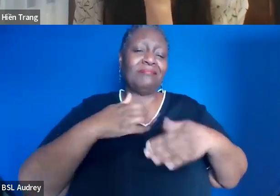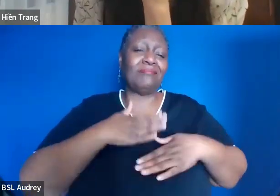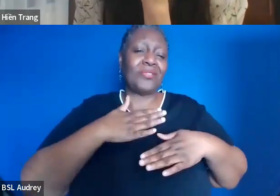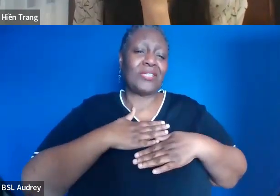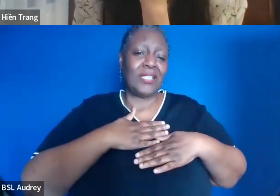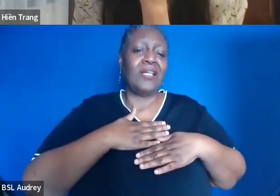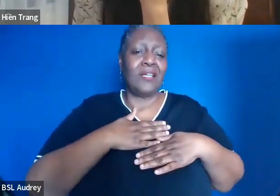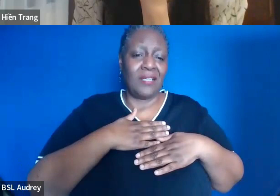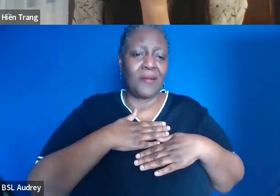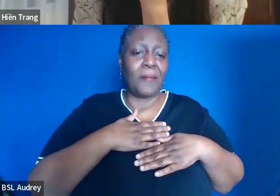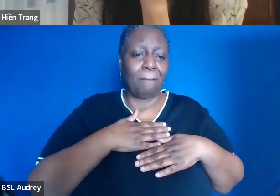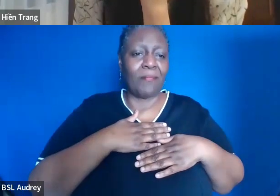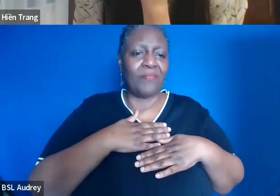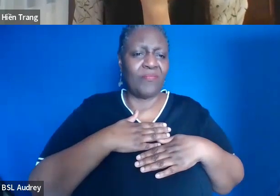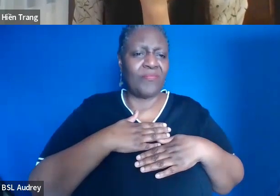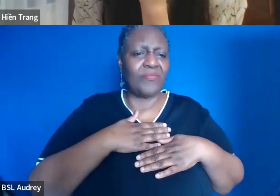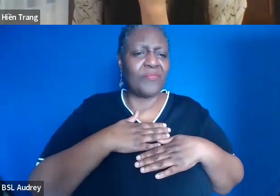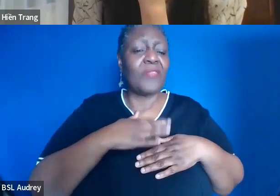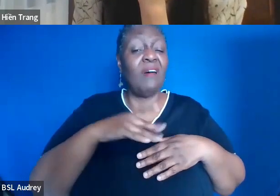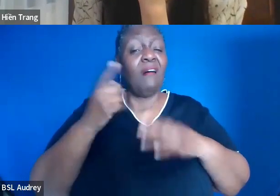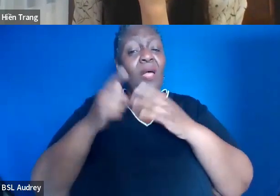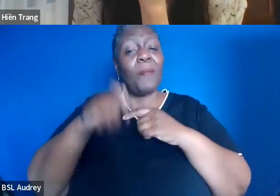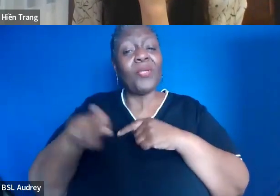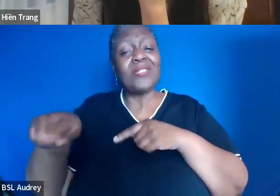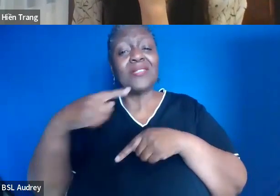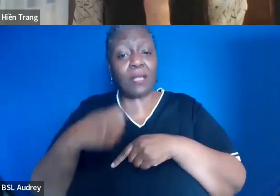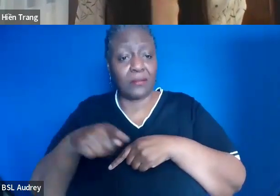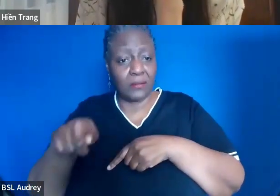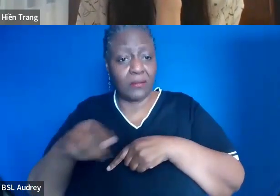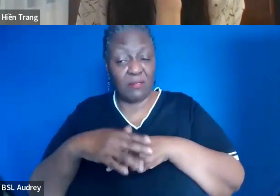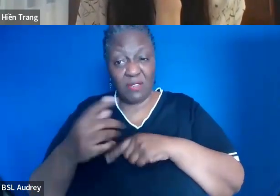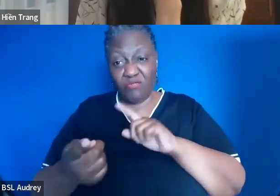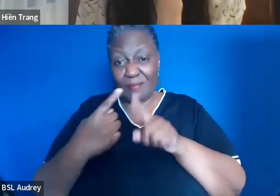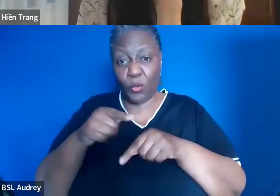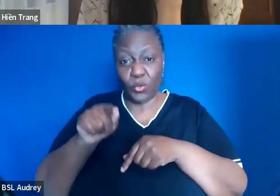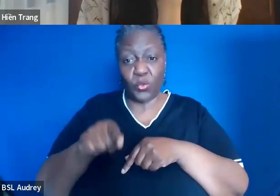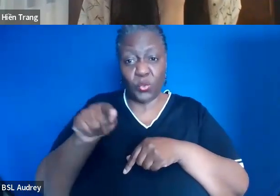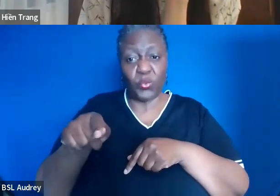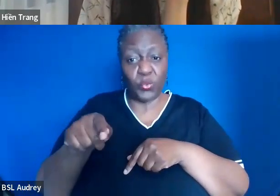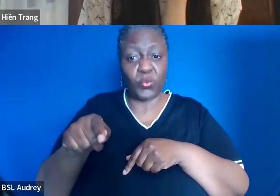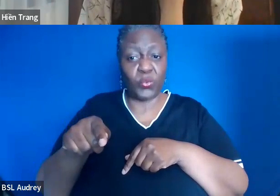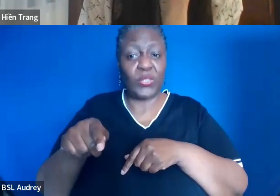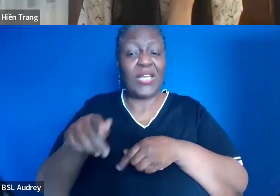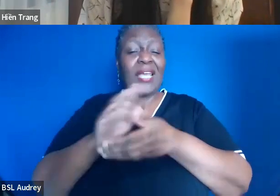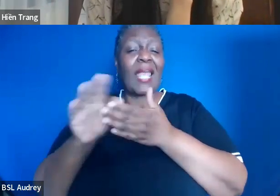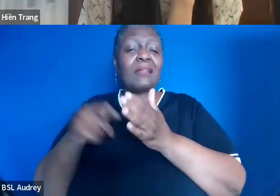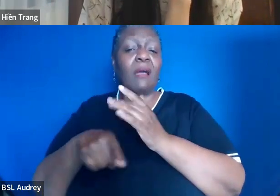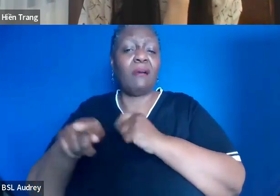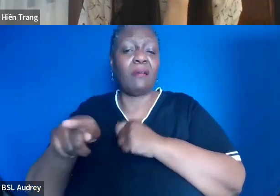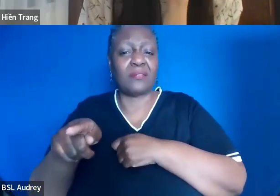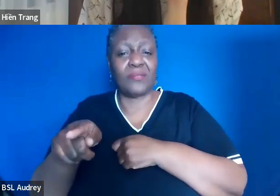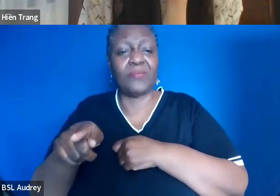um and Kexin Huang uh said I think in in response to Xinjiang's uh speaking of how you don't really